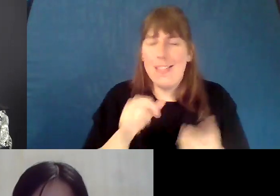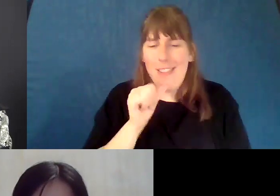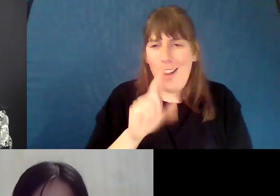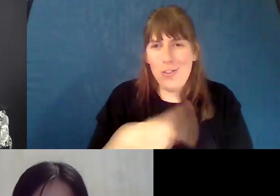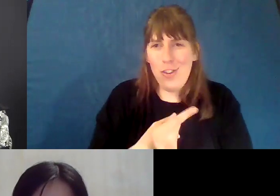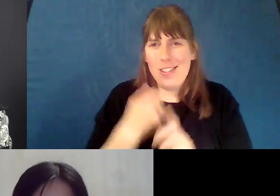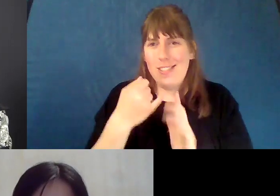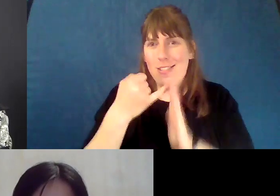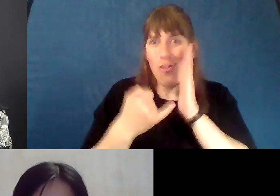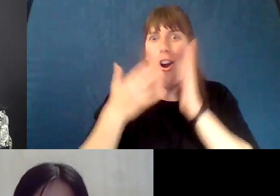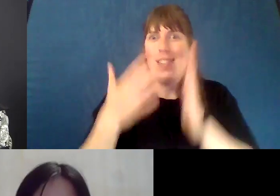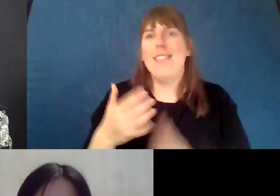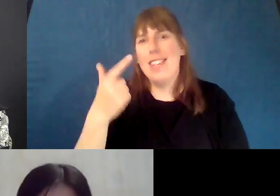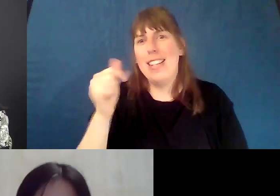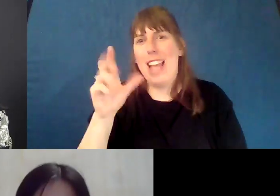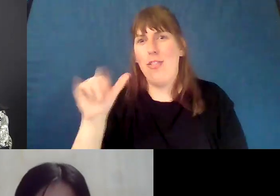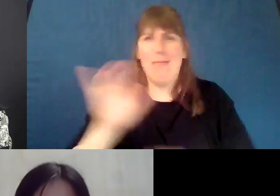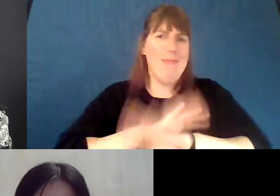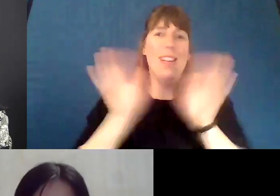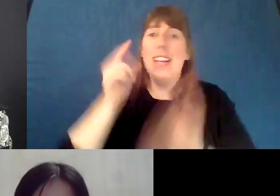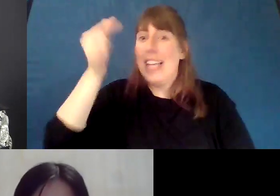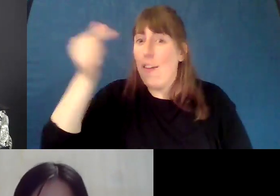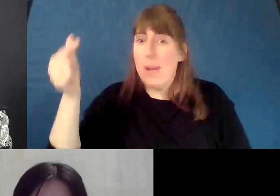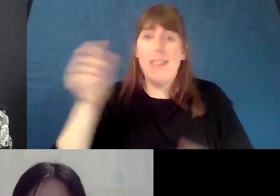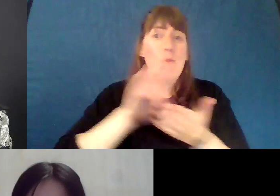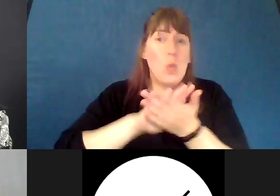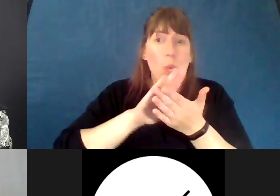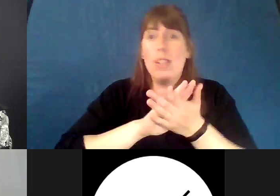we're talking about, like every kind of government institution, just institutions period. Like,